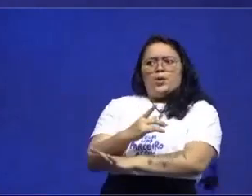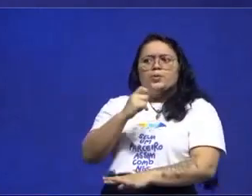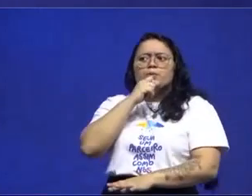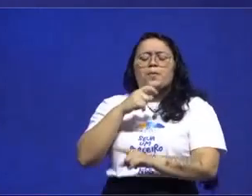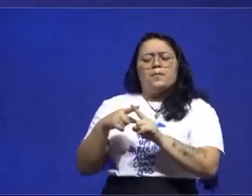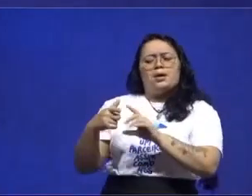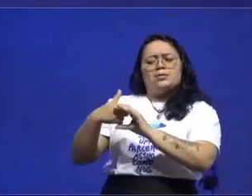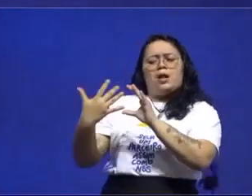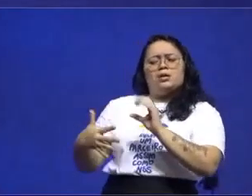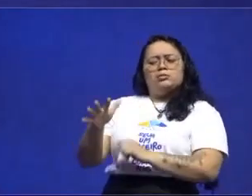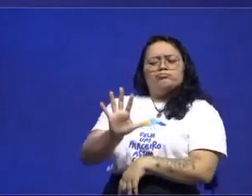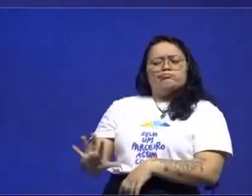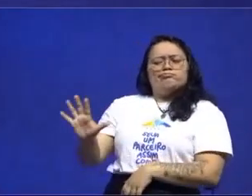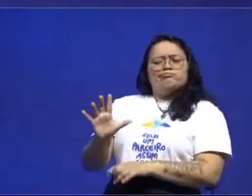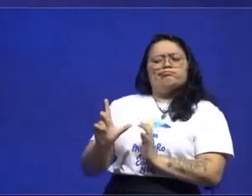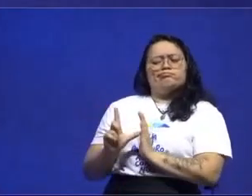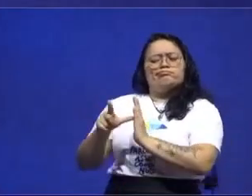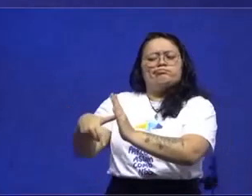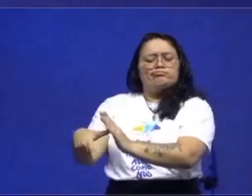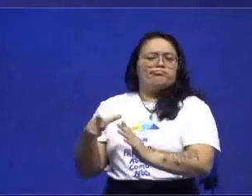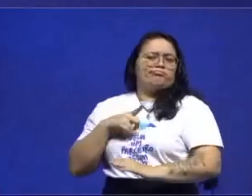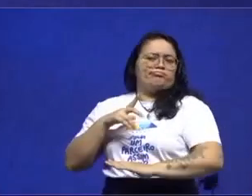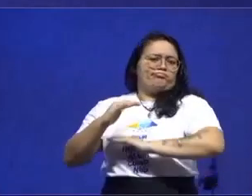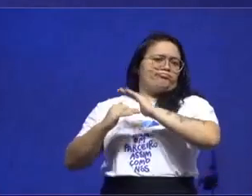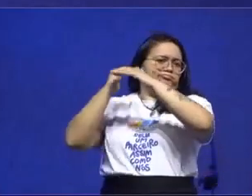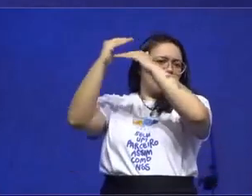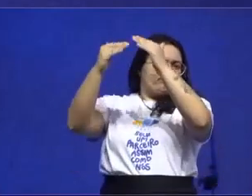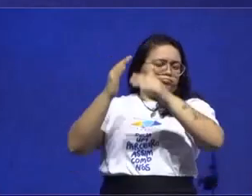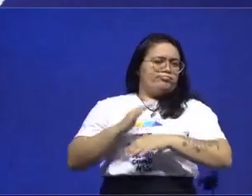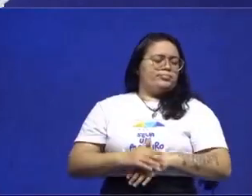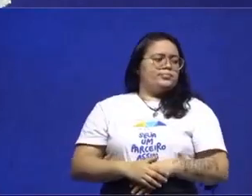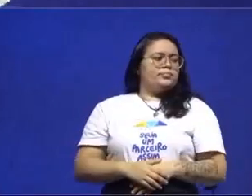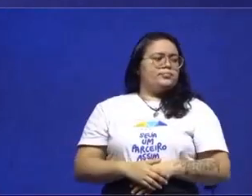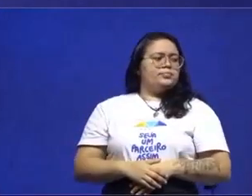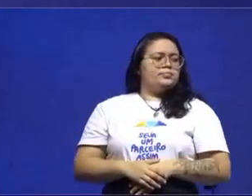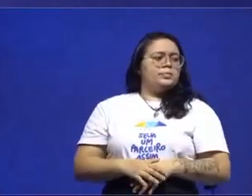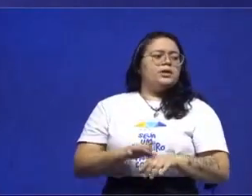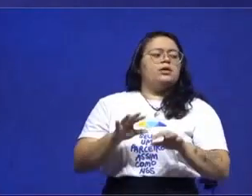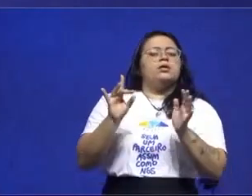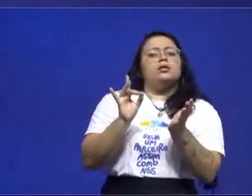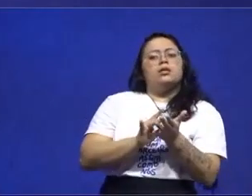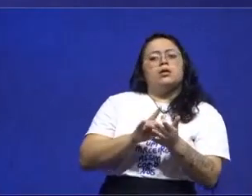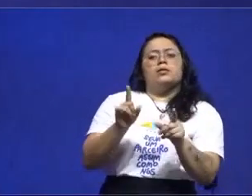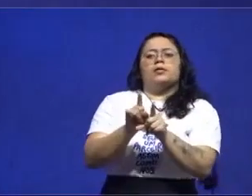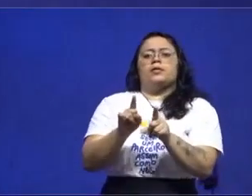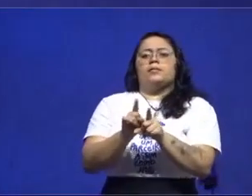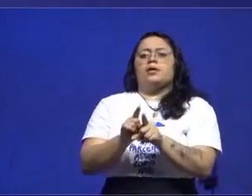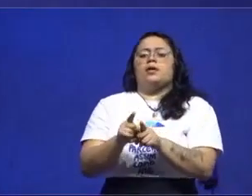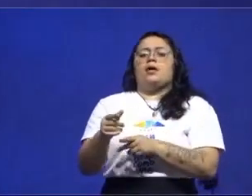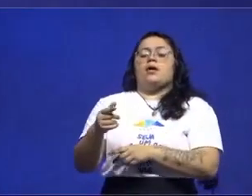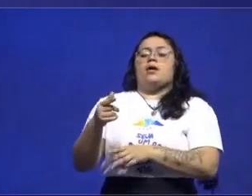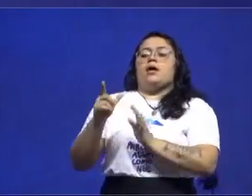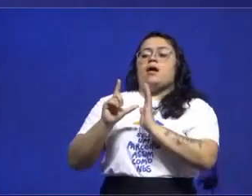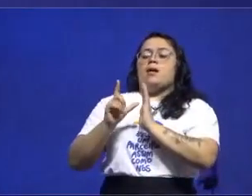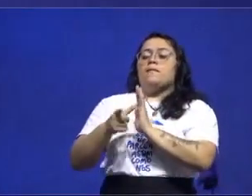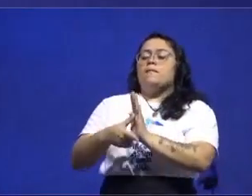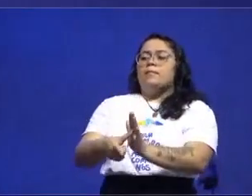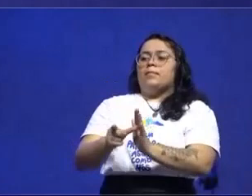of developmental delay in fact the issue of regression and skills already acquired so for